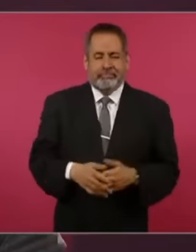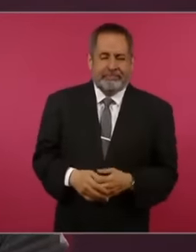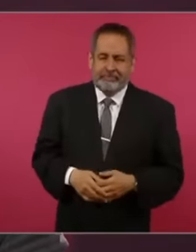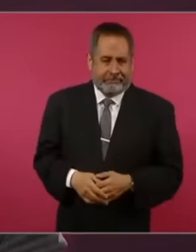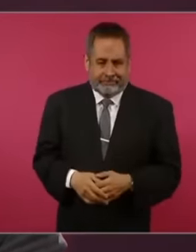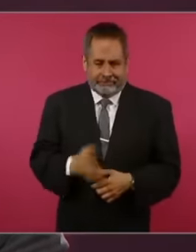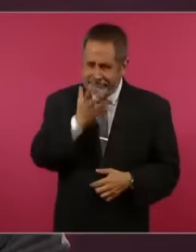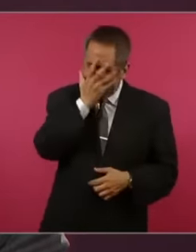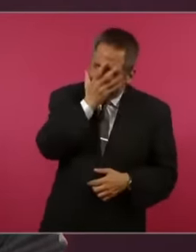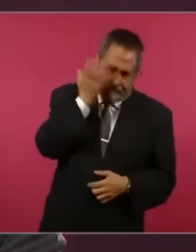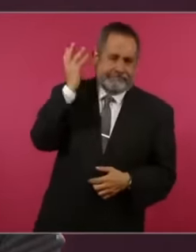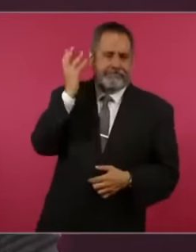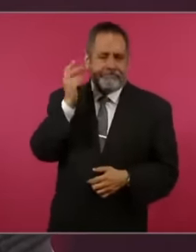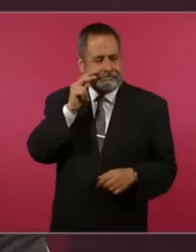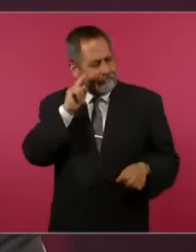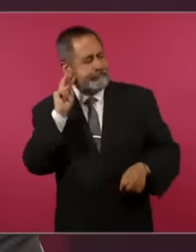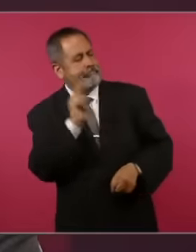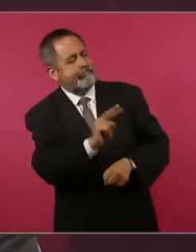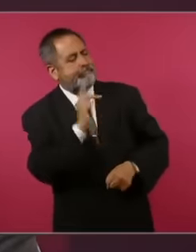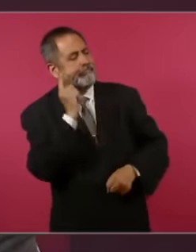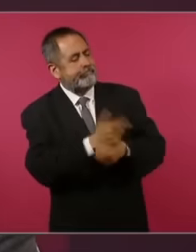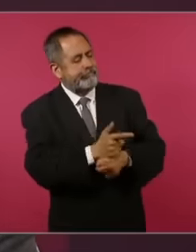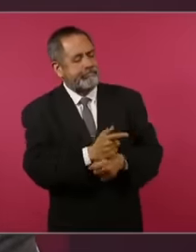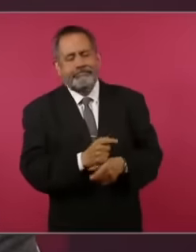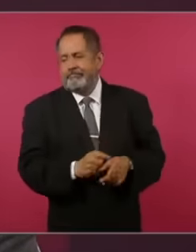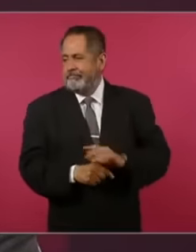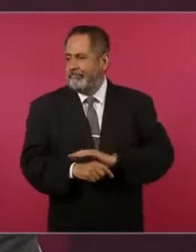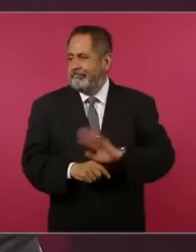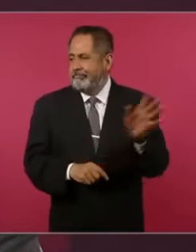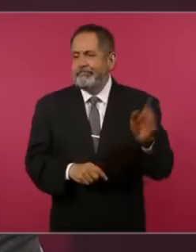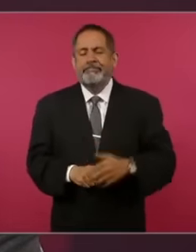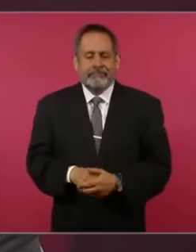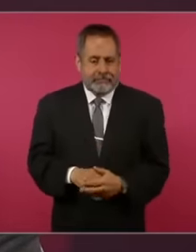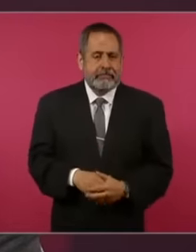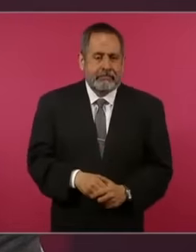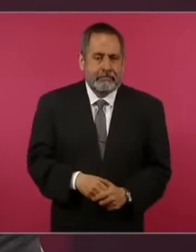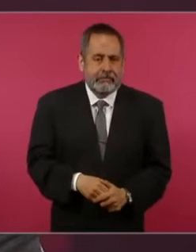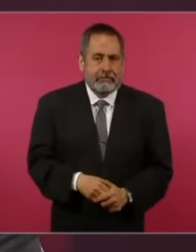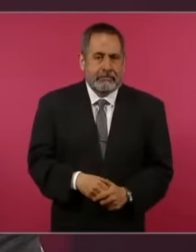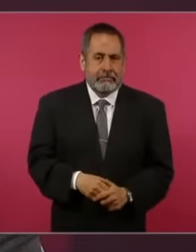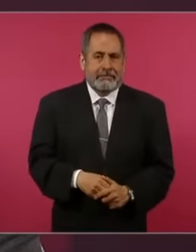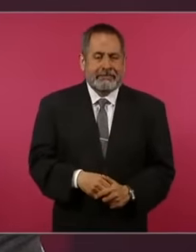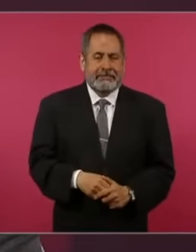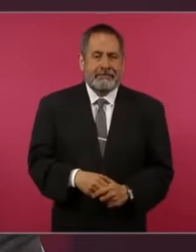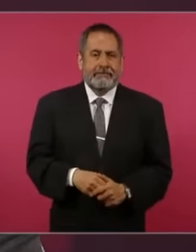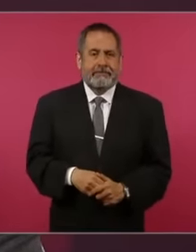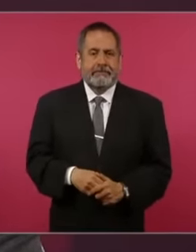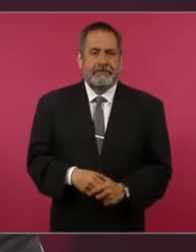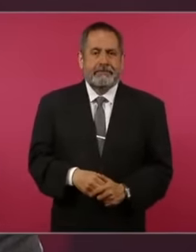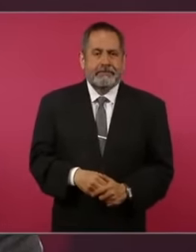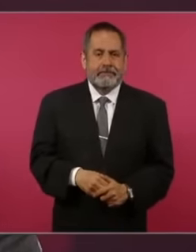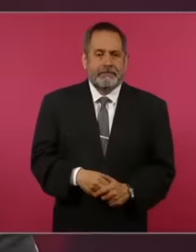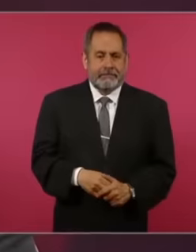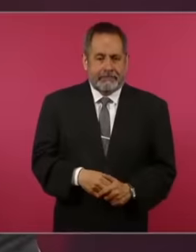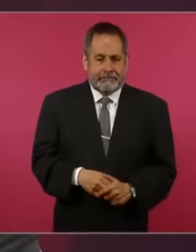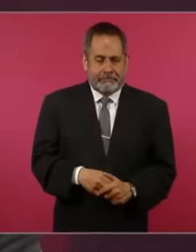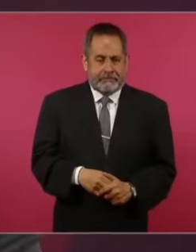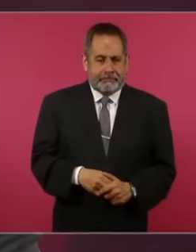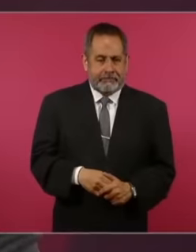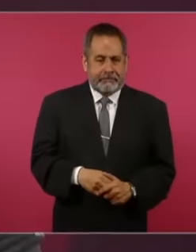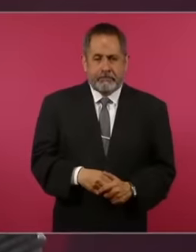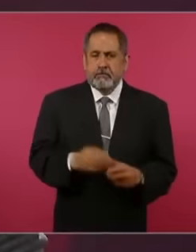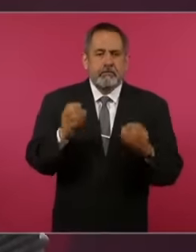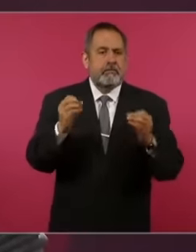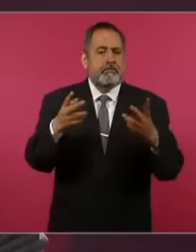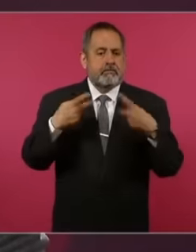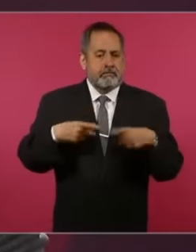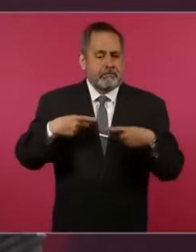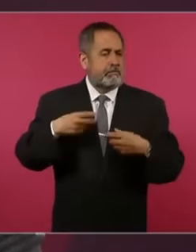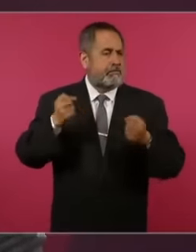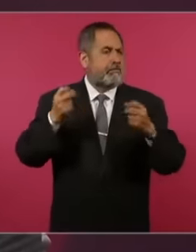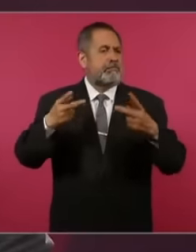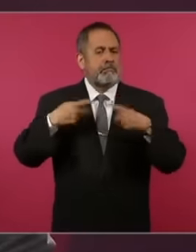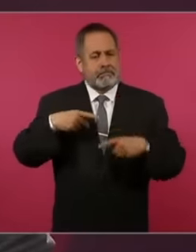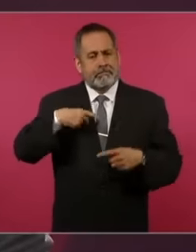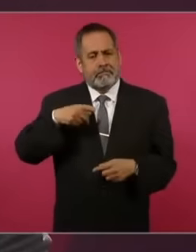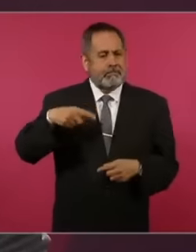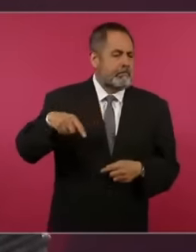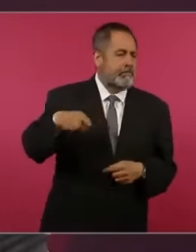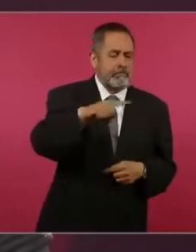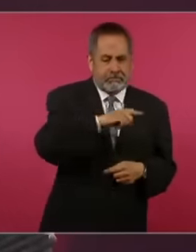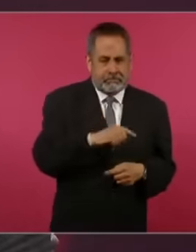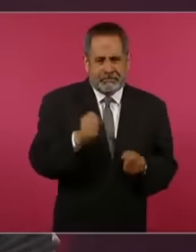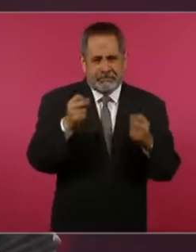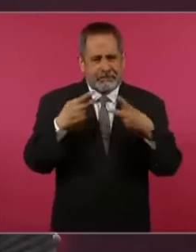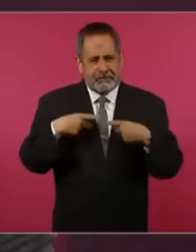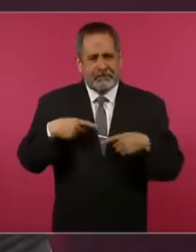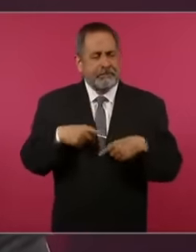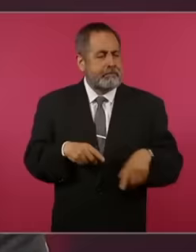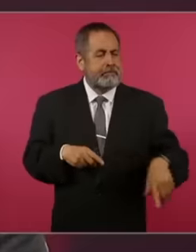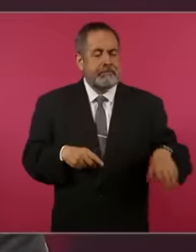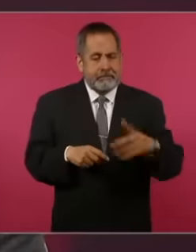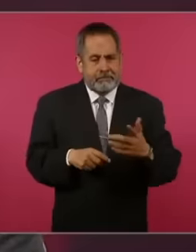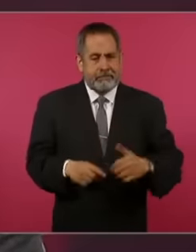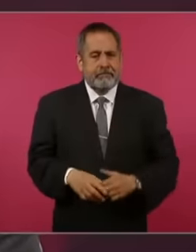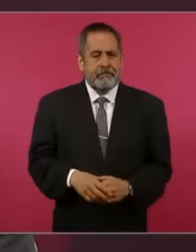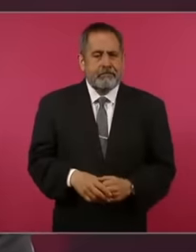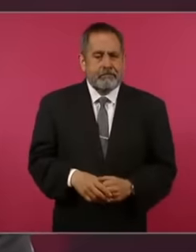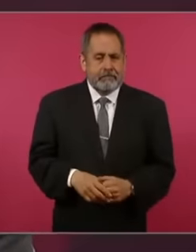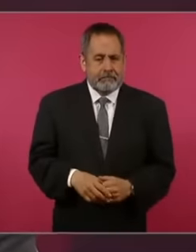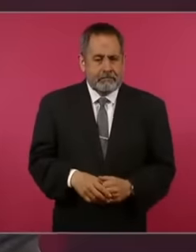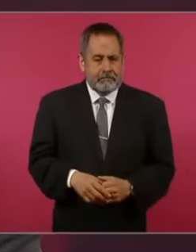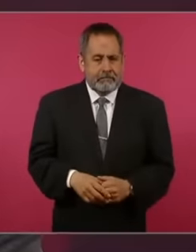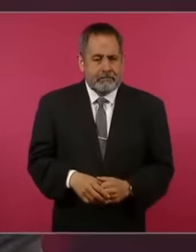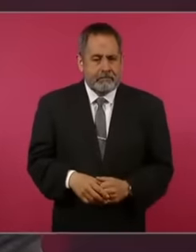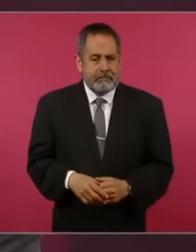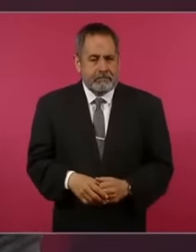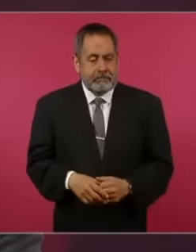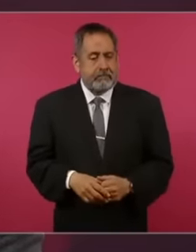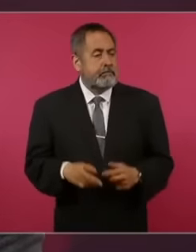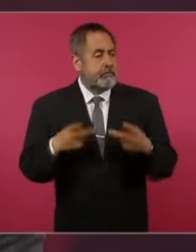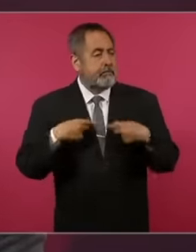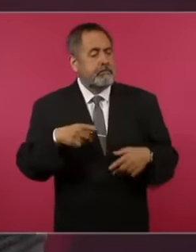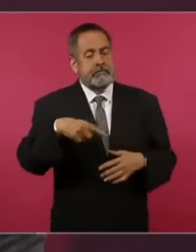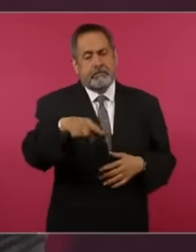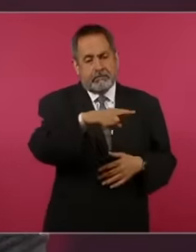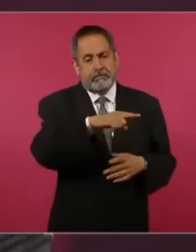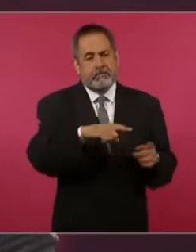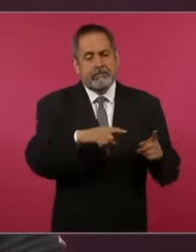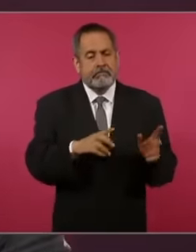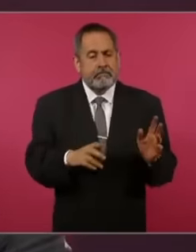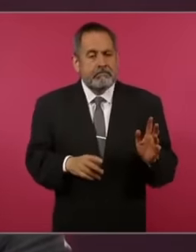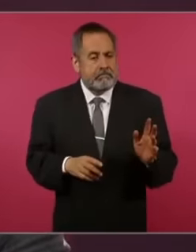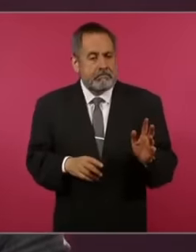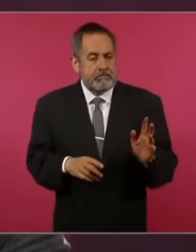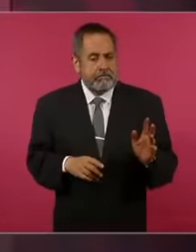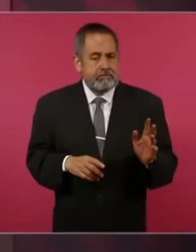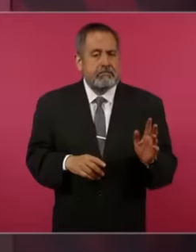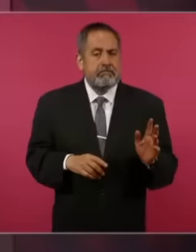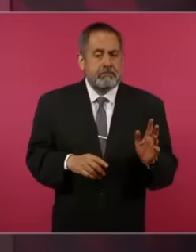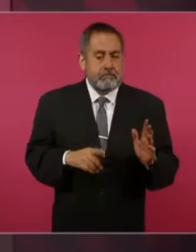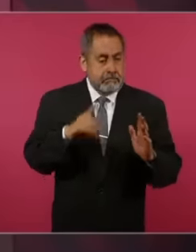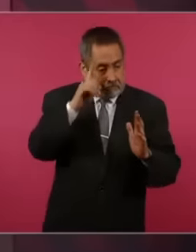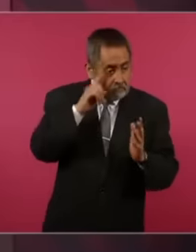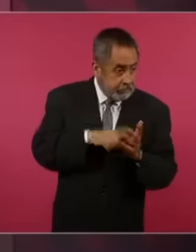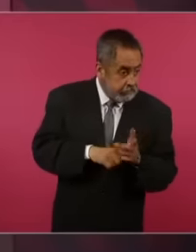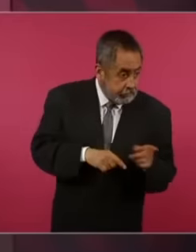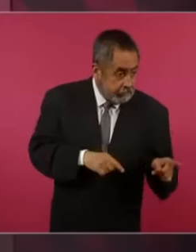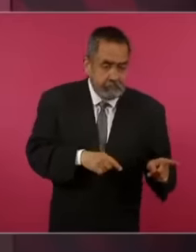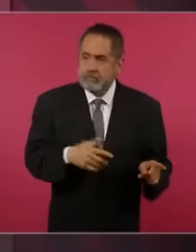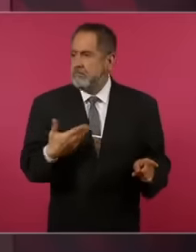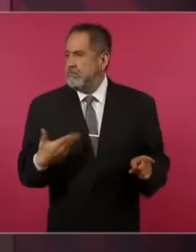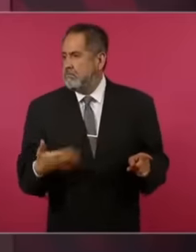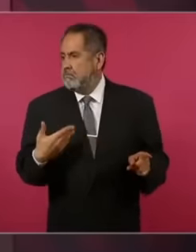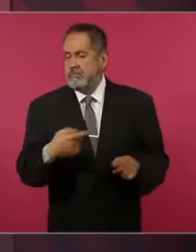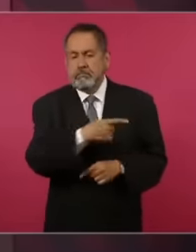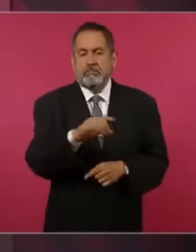masks Because many people many people Eh believed that Carmen Aristegui was